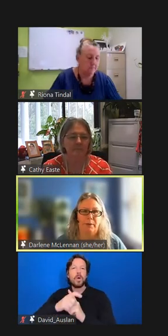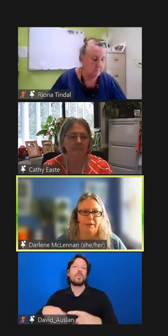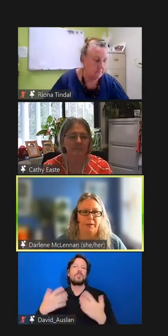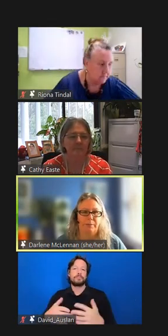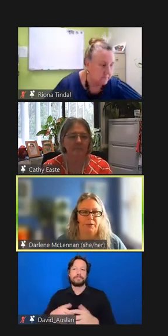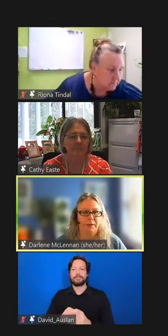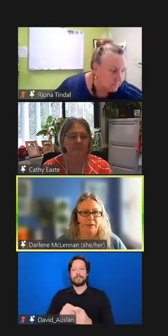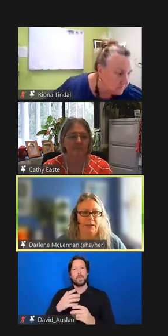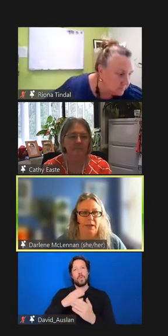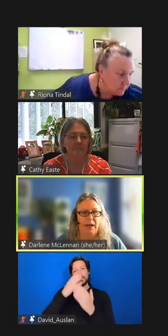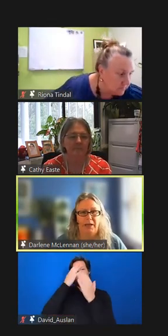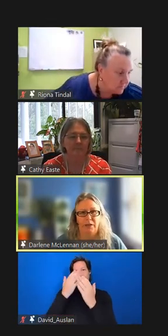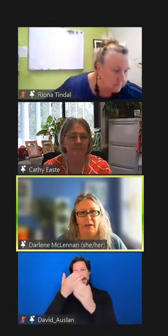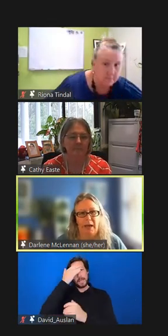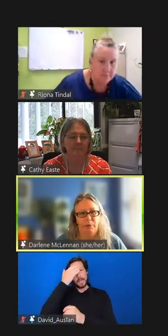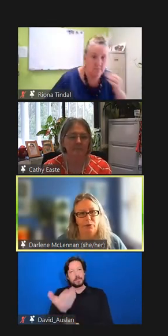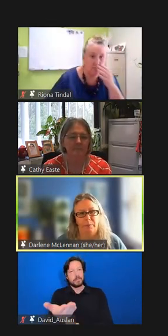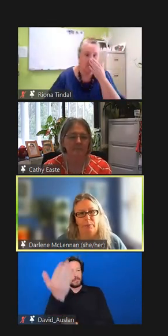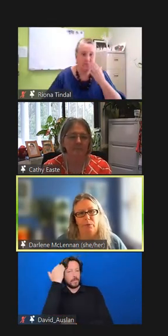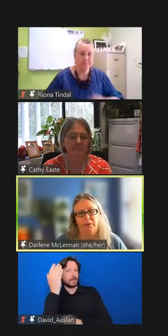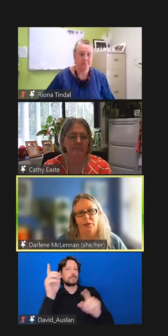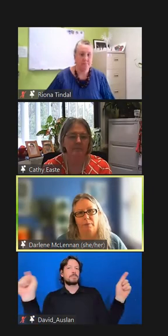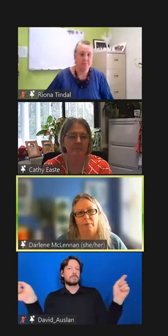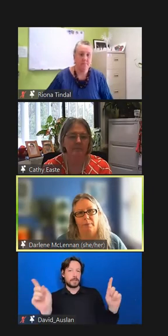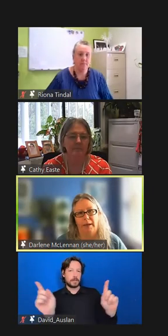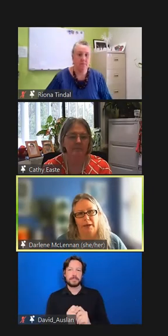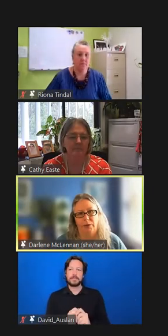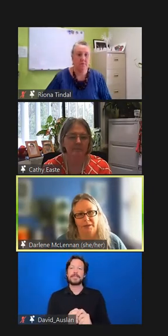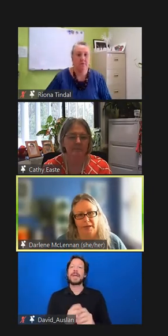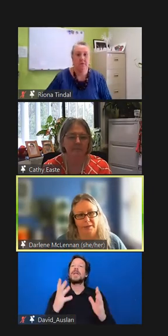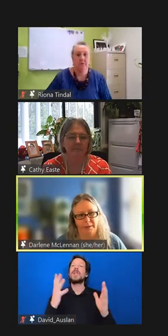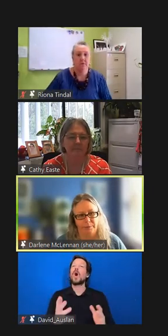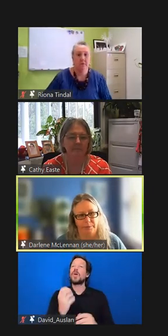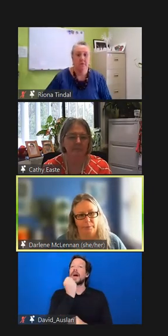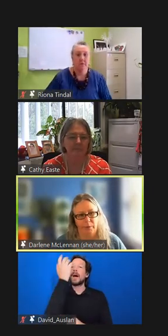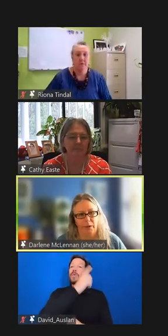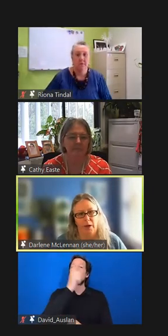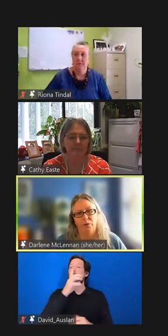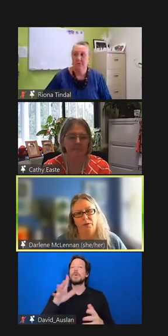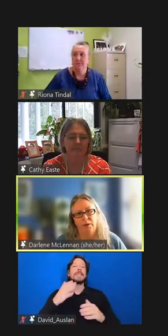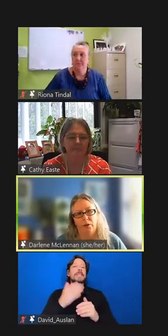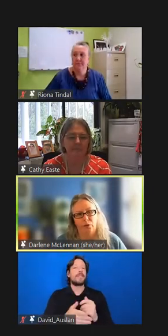past and present and to the many Aboriginal people that did not make elder status. I also acknowledge